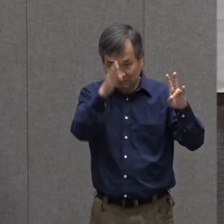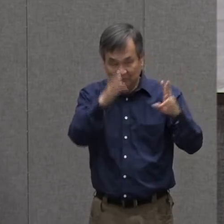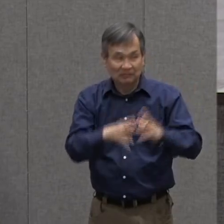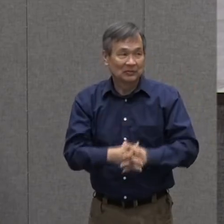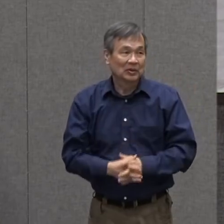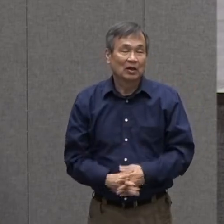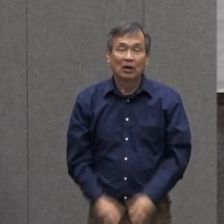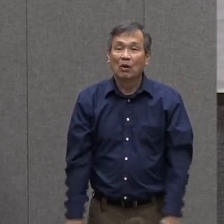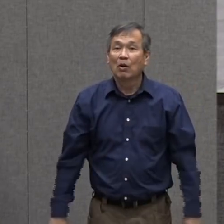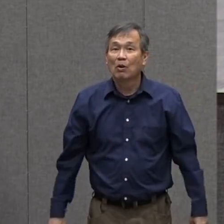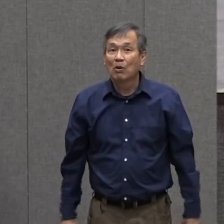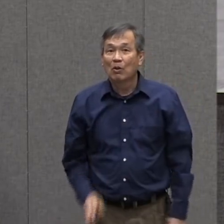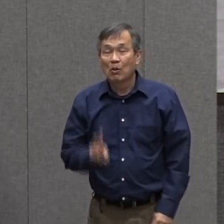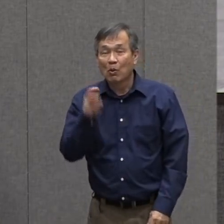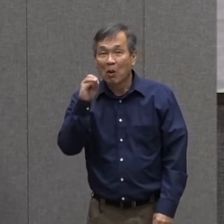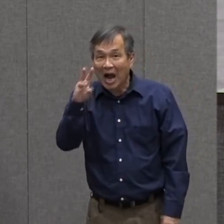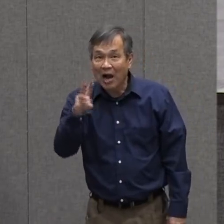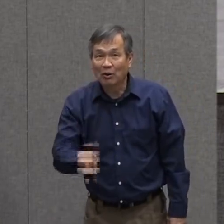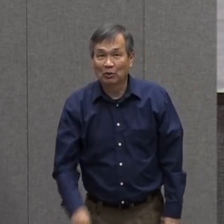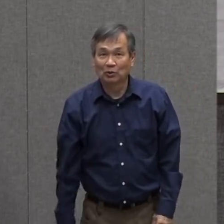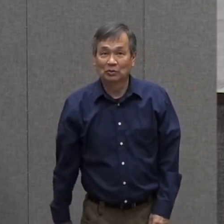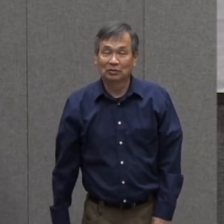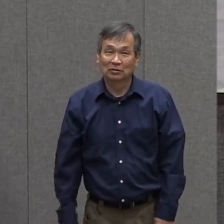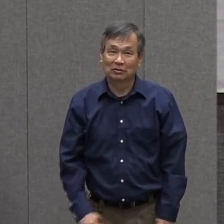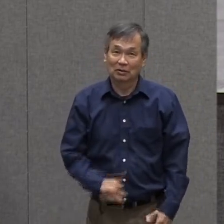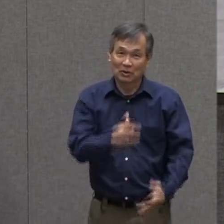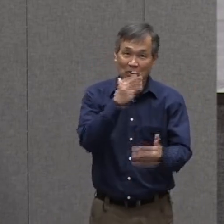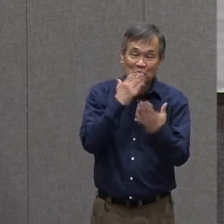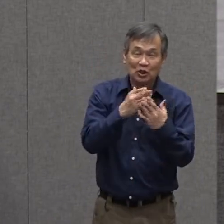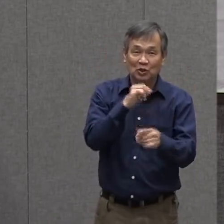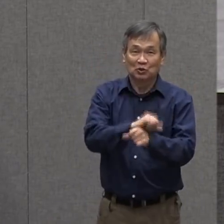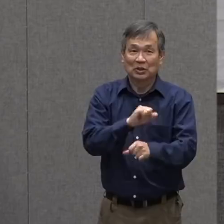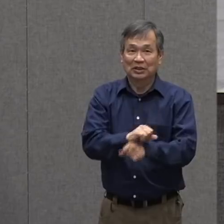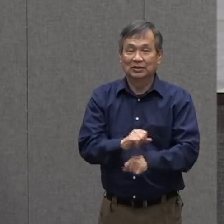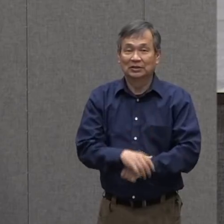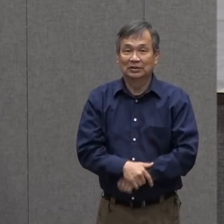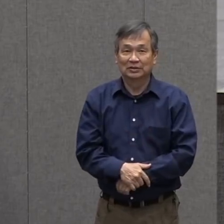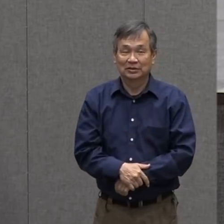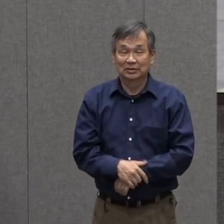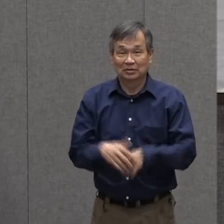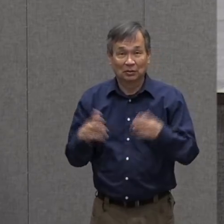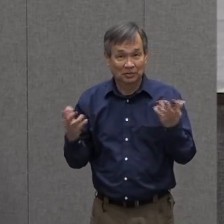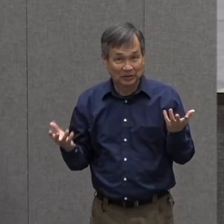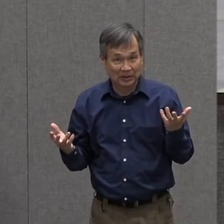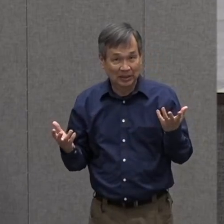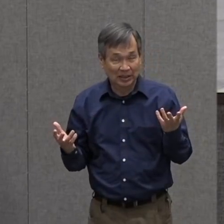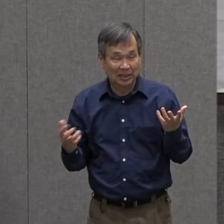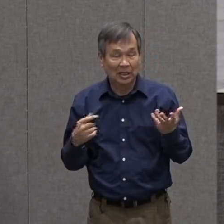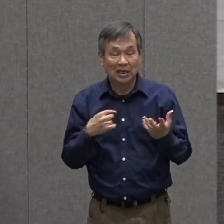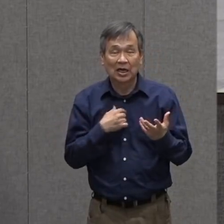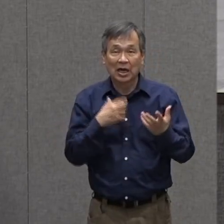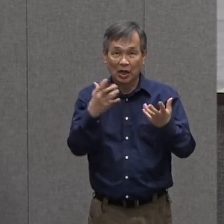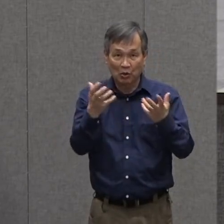Wow, that was pretty good work. All right. So I wanna do a game with you guys.